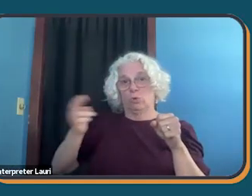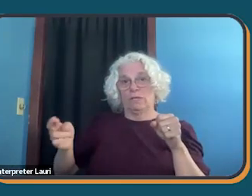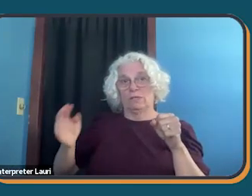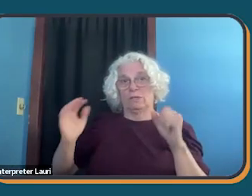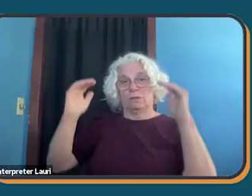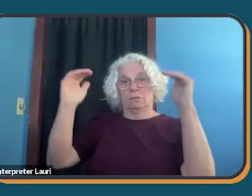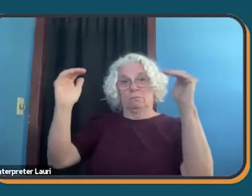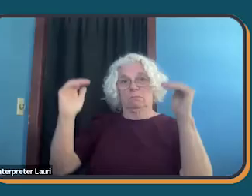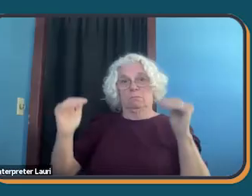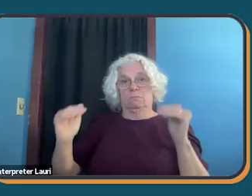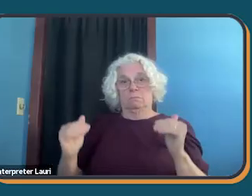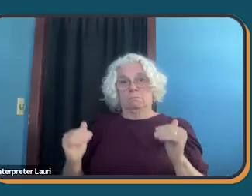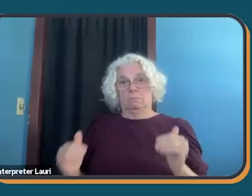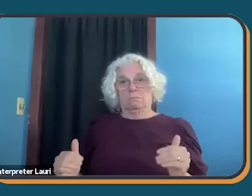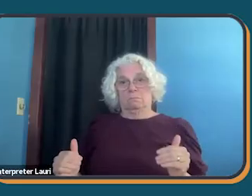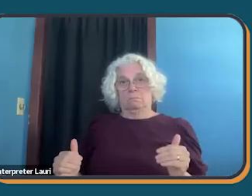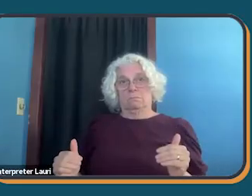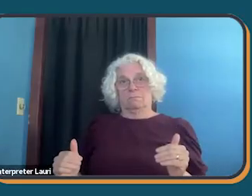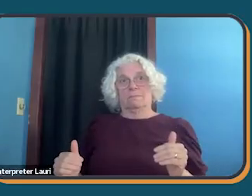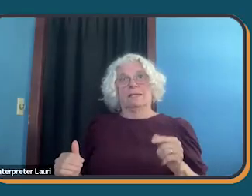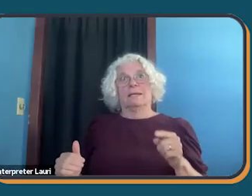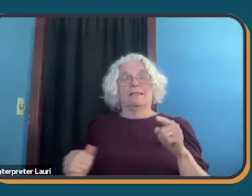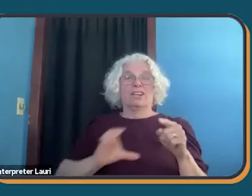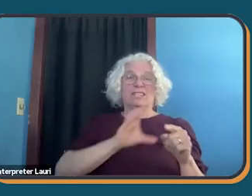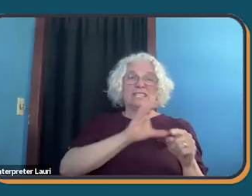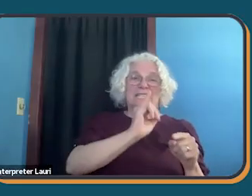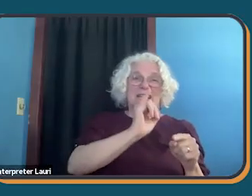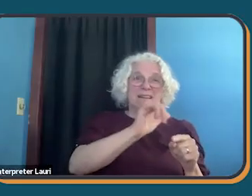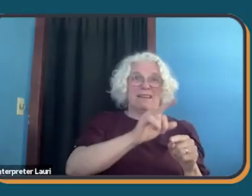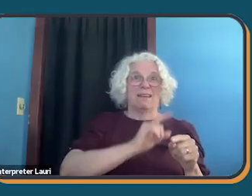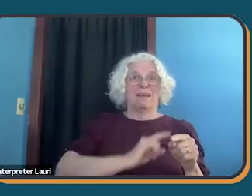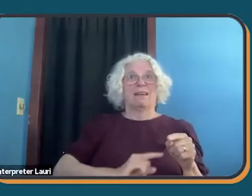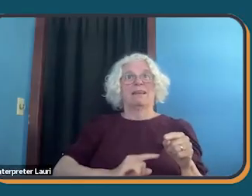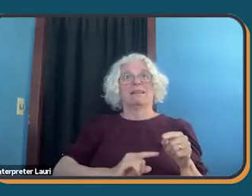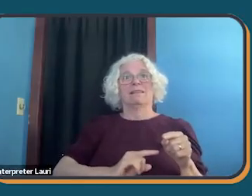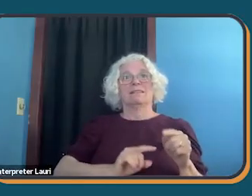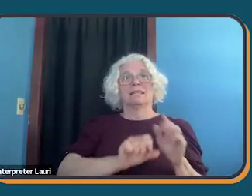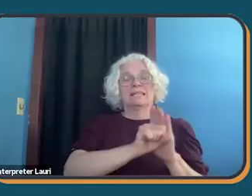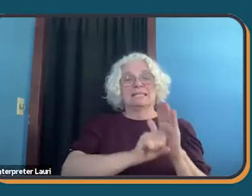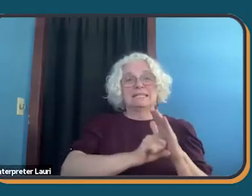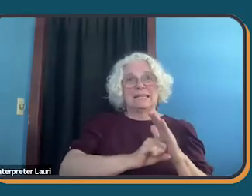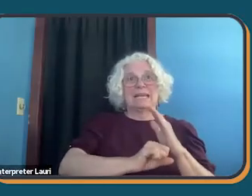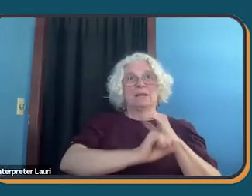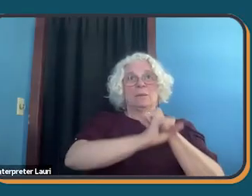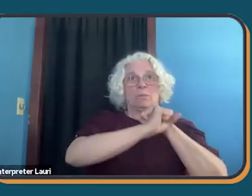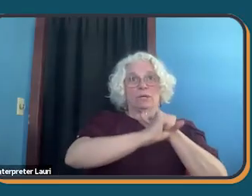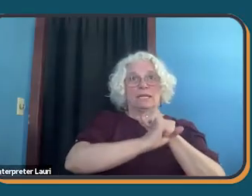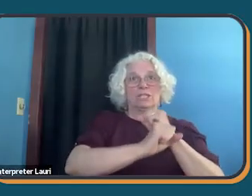but at the local level you can reach out to Centers for Independent Living your state's Protection and Advocacy Agency,